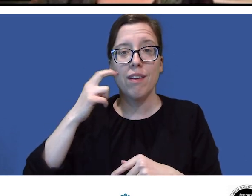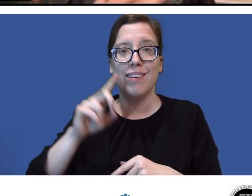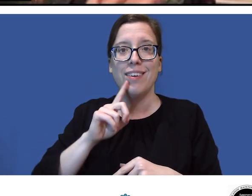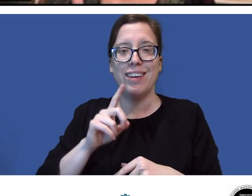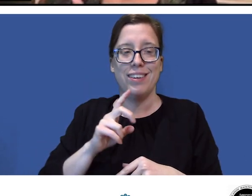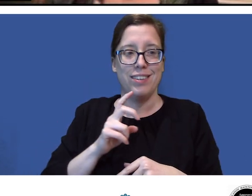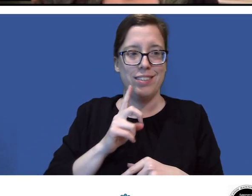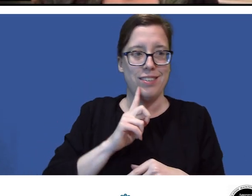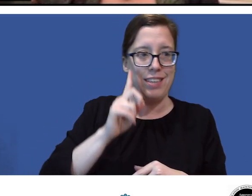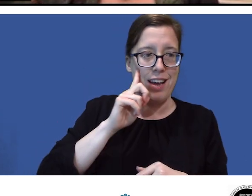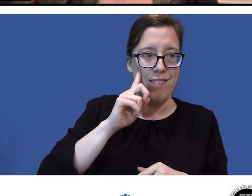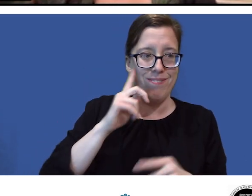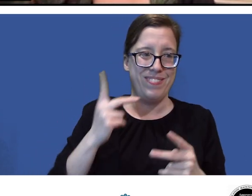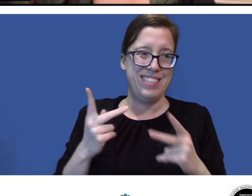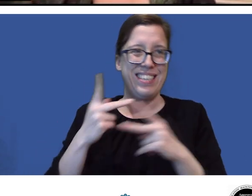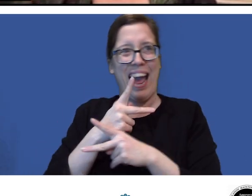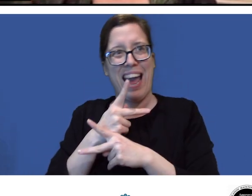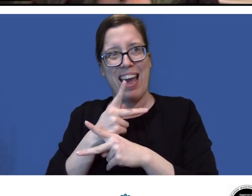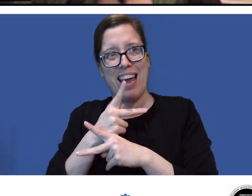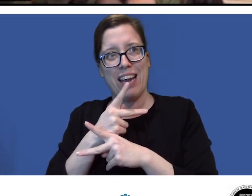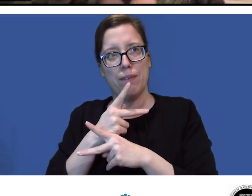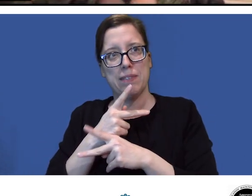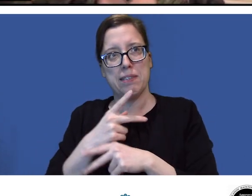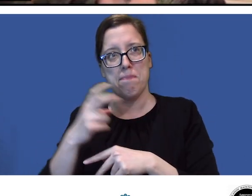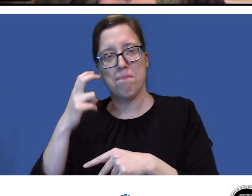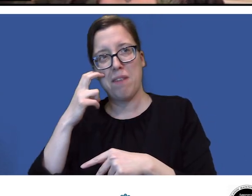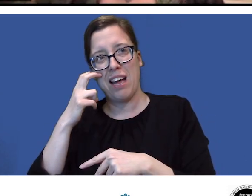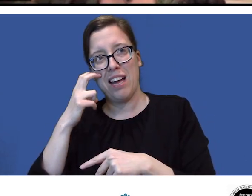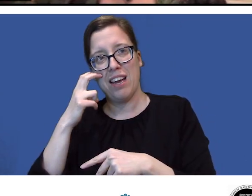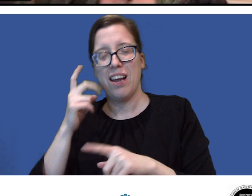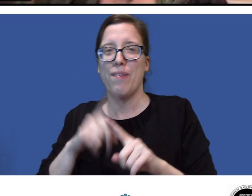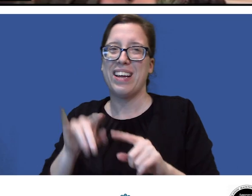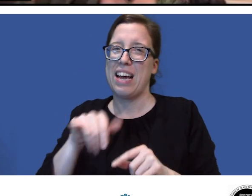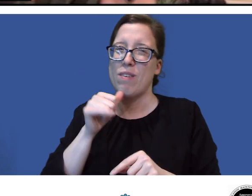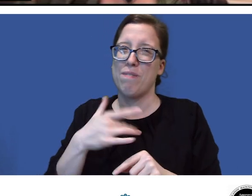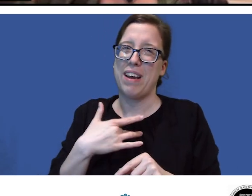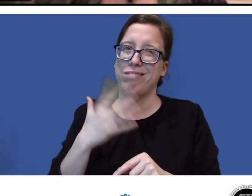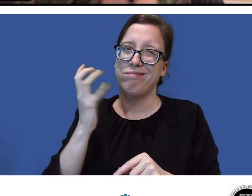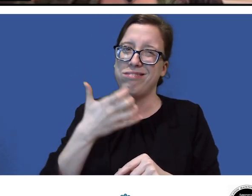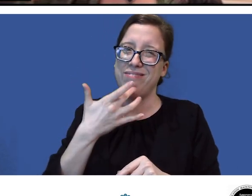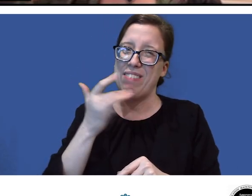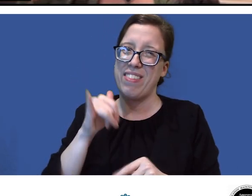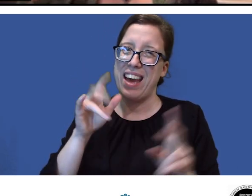favorite expressions, but you may hear that. I do know it's not "deaf plus blind". It's